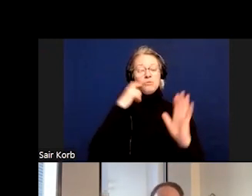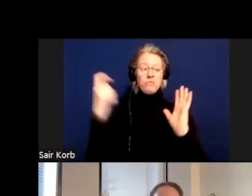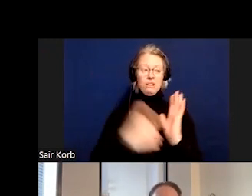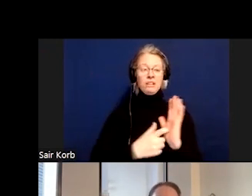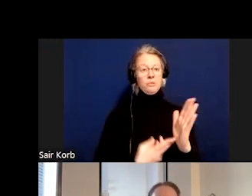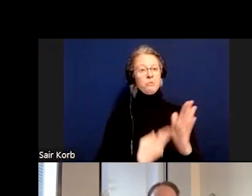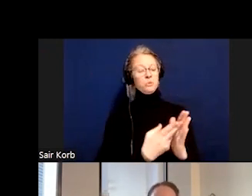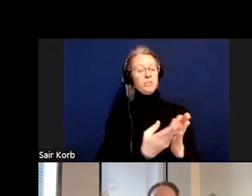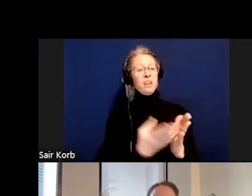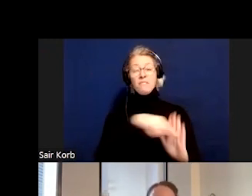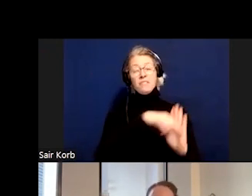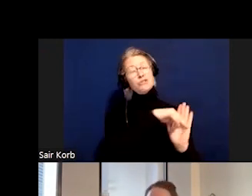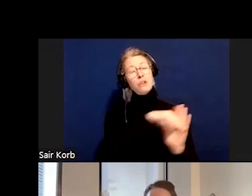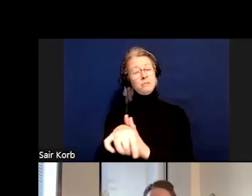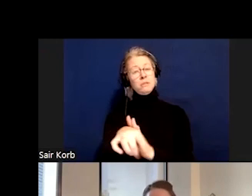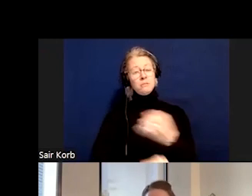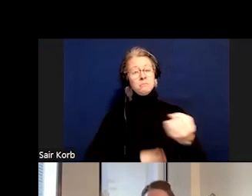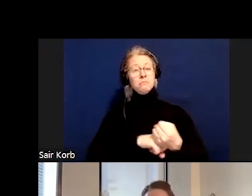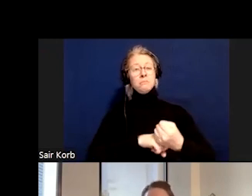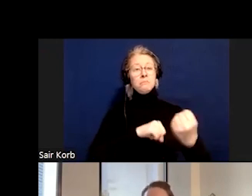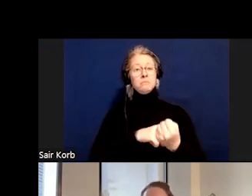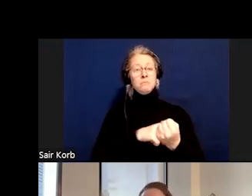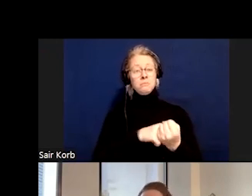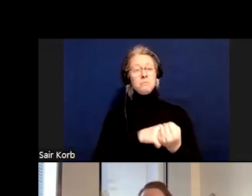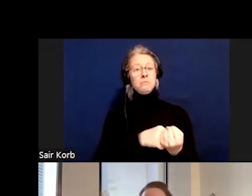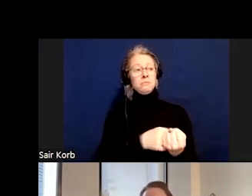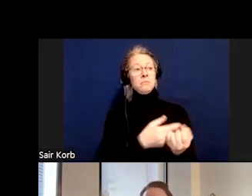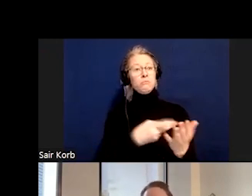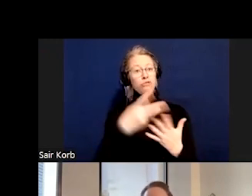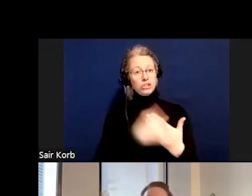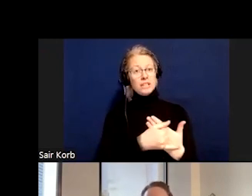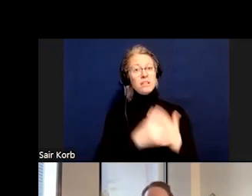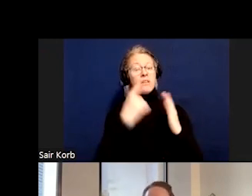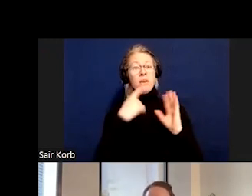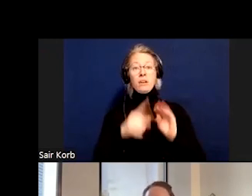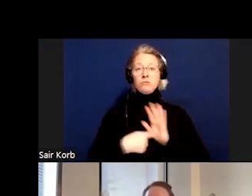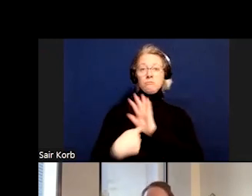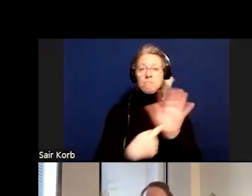of the loss of life, cultures, ceremony and language because of the residential school